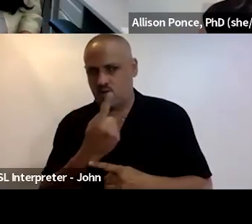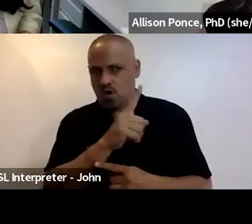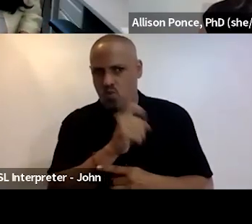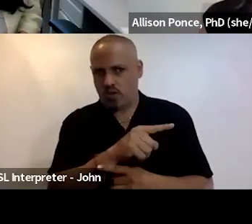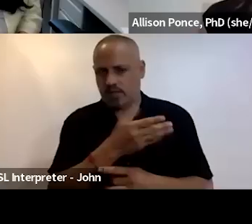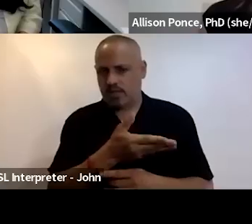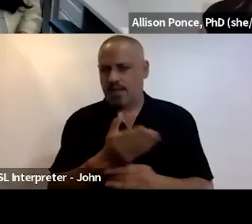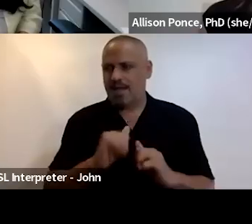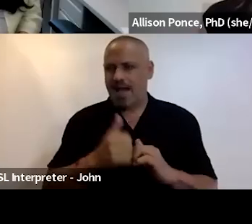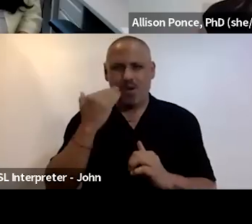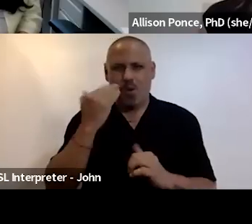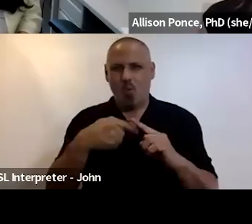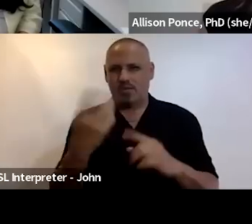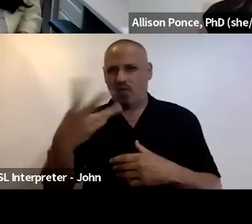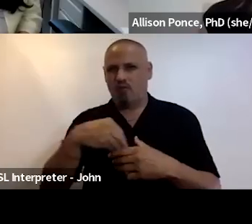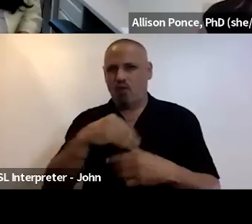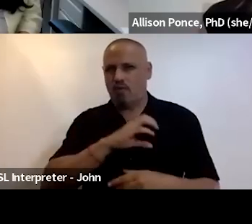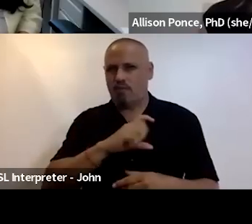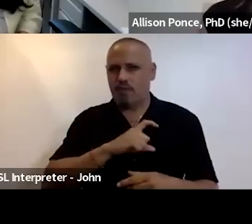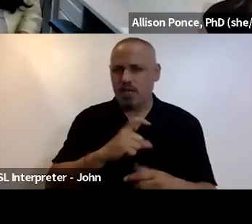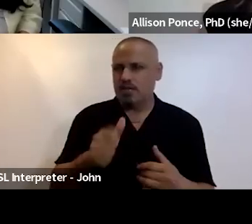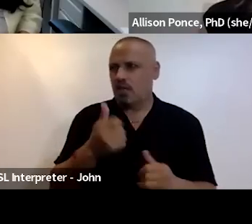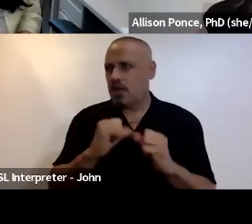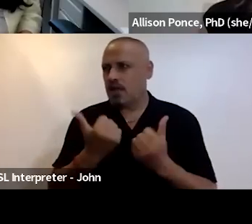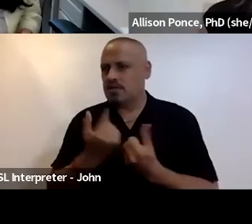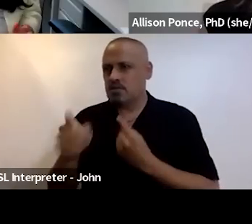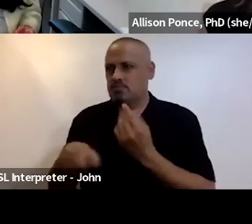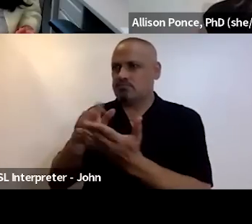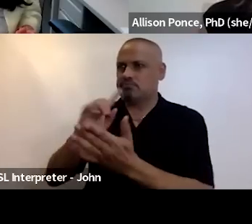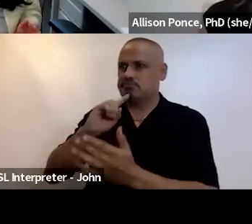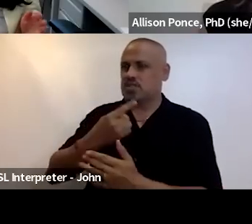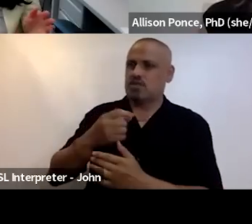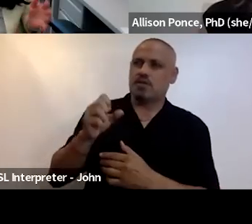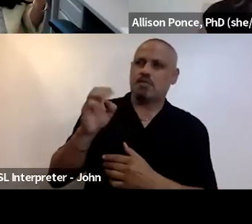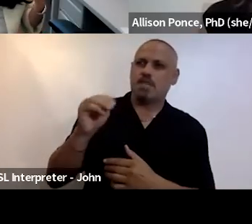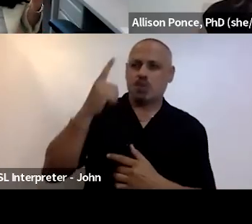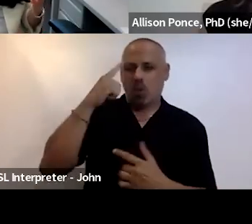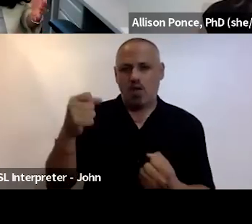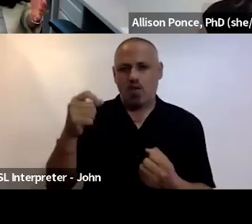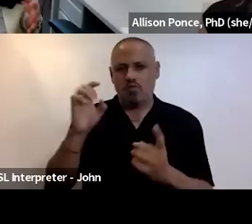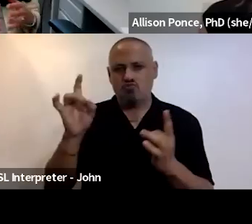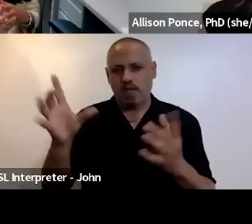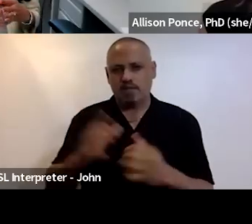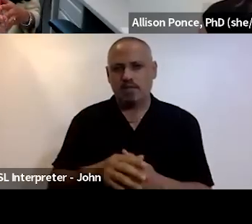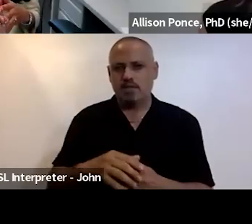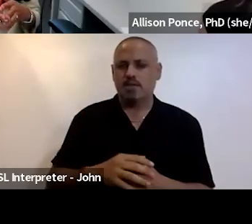How do you know when to involve the police, other agencies when dealing with a serious mental health crisis? And then on the flip side of that,